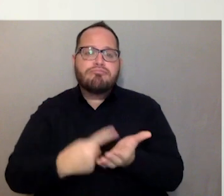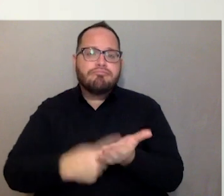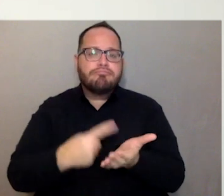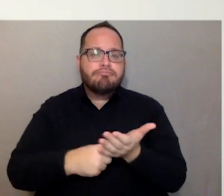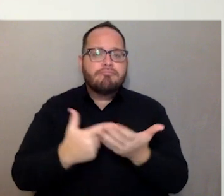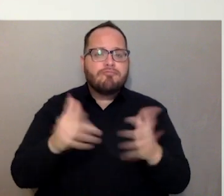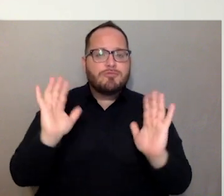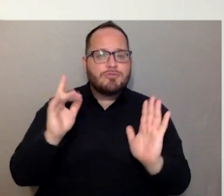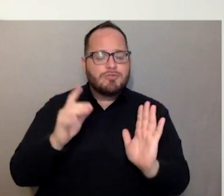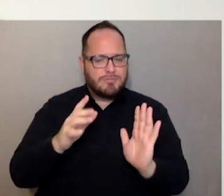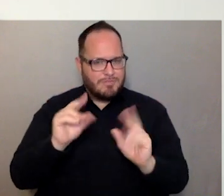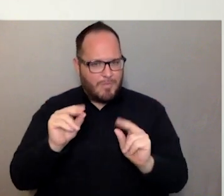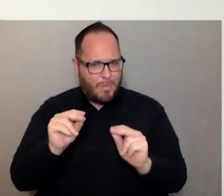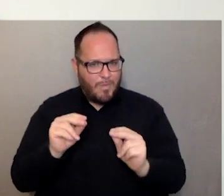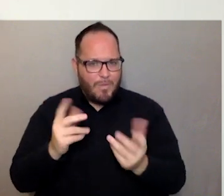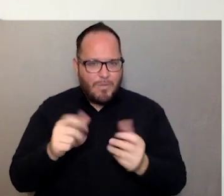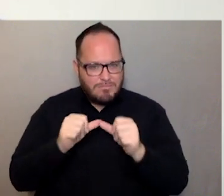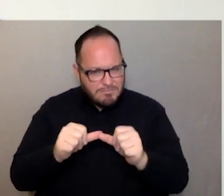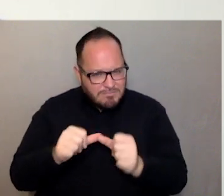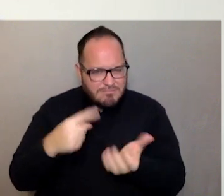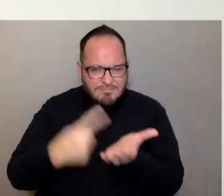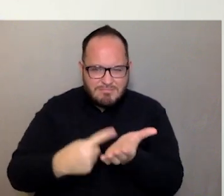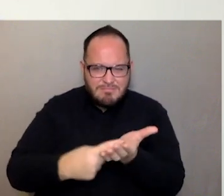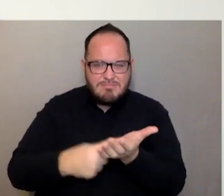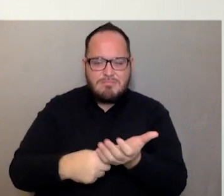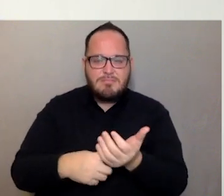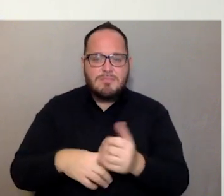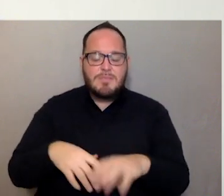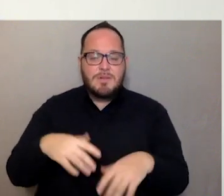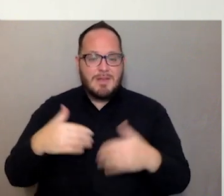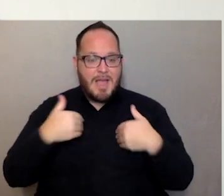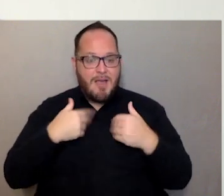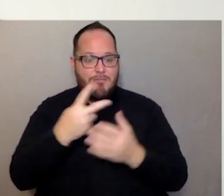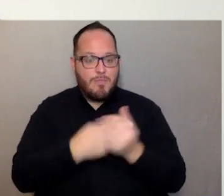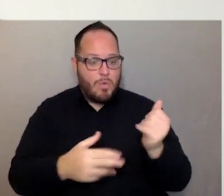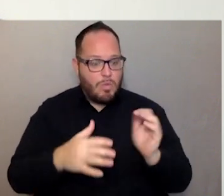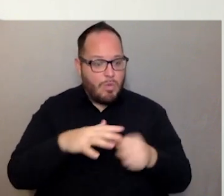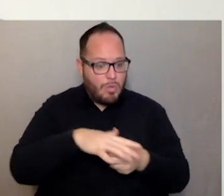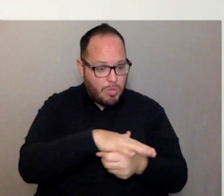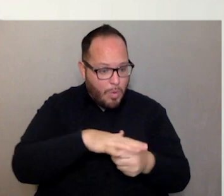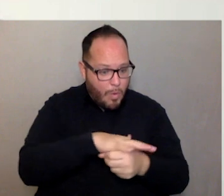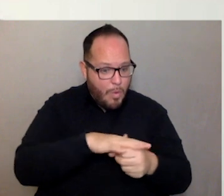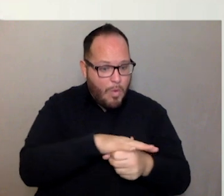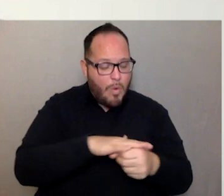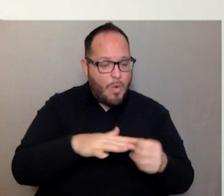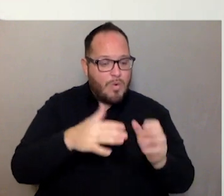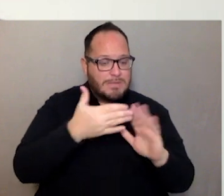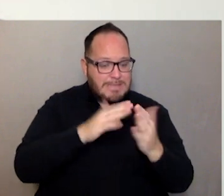HOUSE DOESN'T AUTOMATICALLY SOLVE REALLY ANY OF THESE PROBLEMS. THERE ARE -- THERE'S LOCAL CHANGES THAT NEED TO HELP, AT THE LOCAL LEVEL, THERE'S STATE,